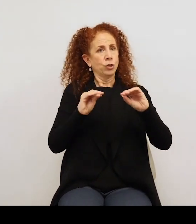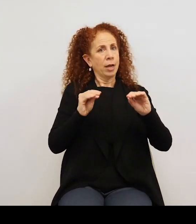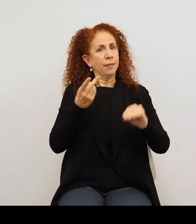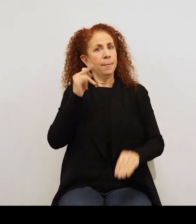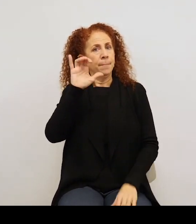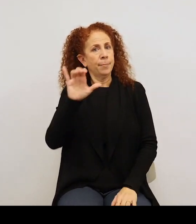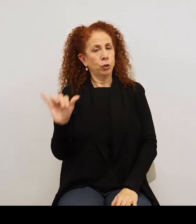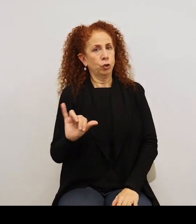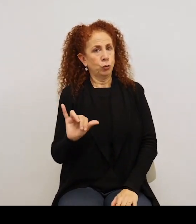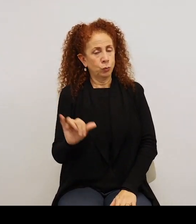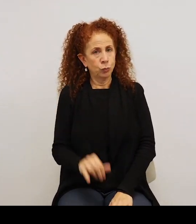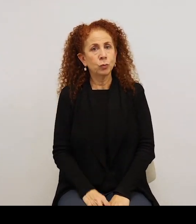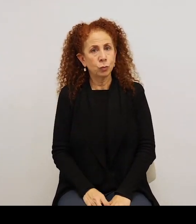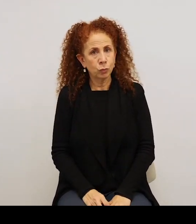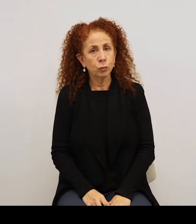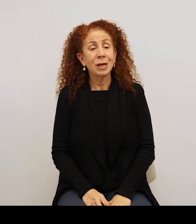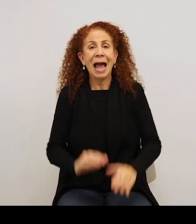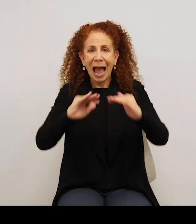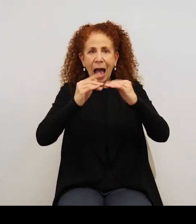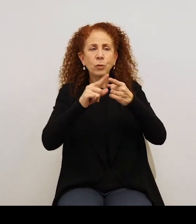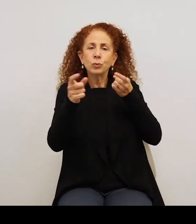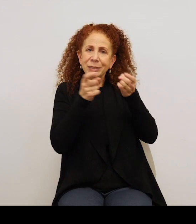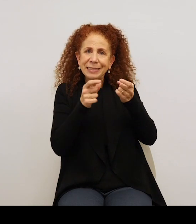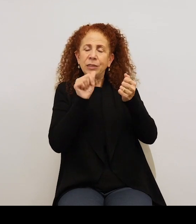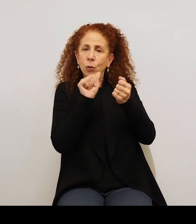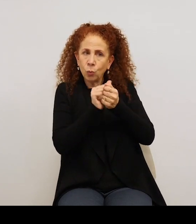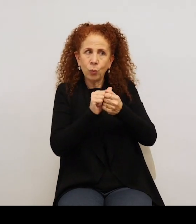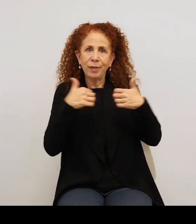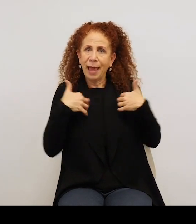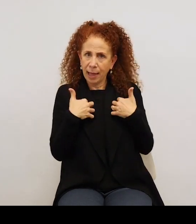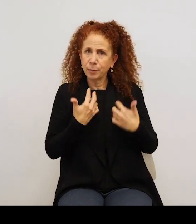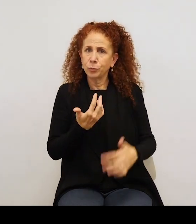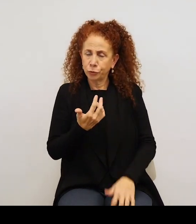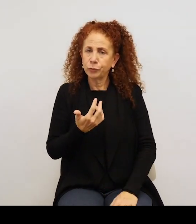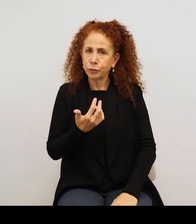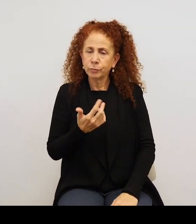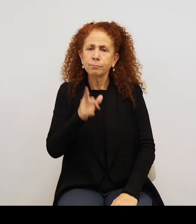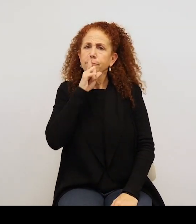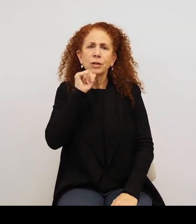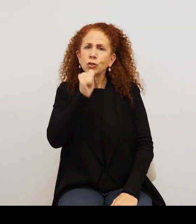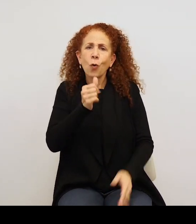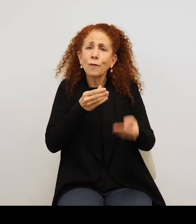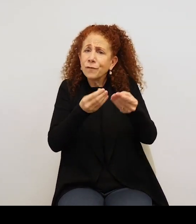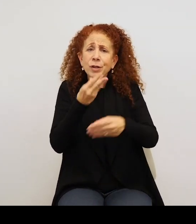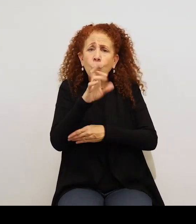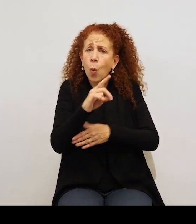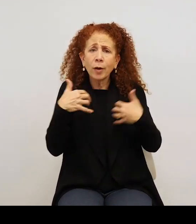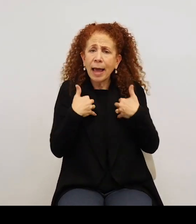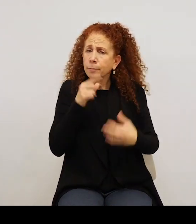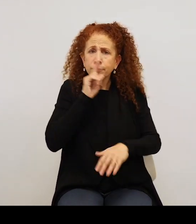educating the public how to deal with animals. Don't feed wild animals--